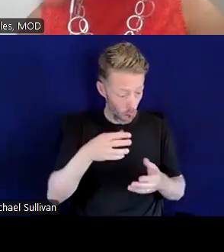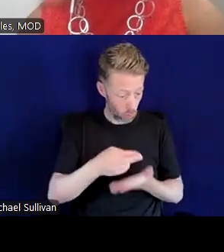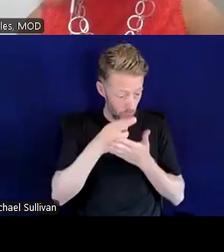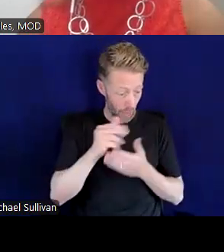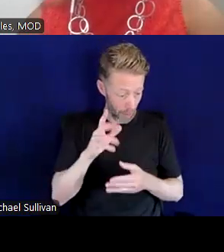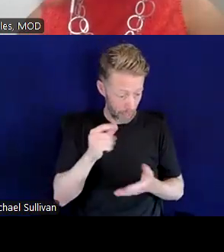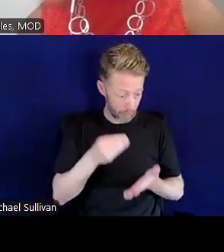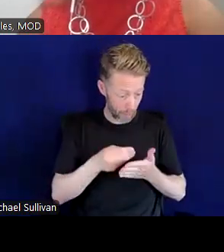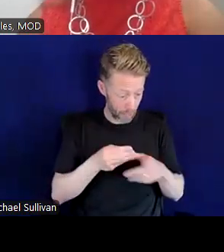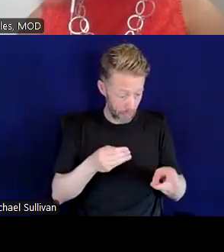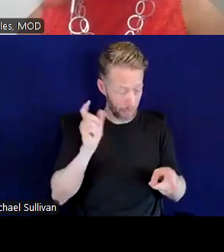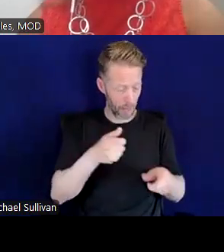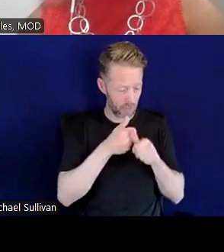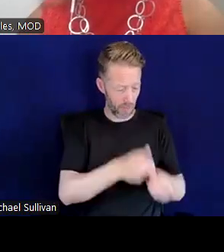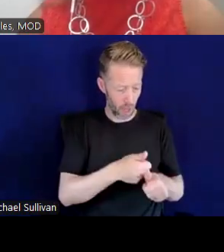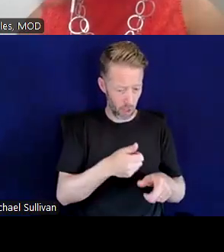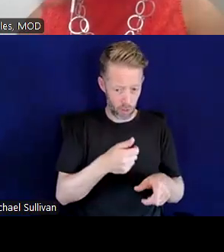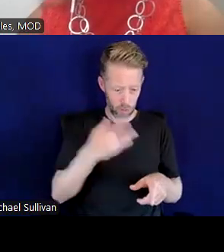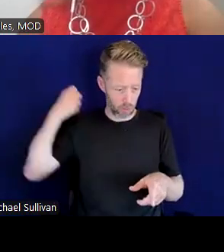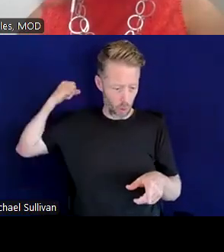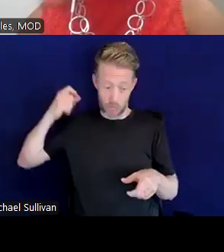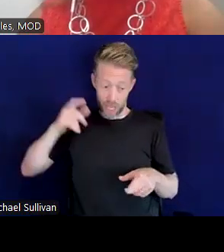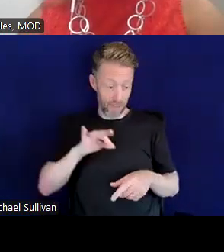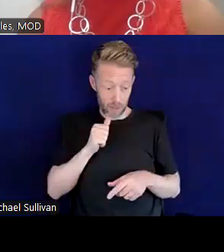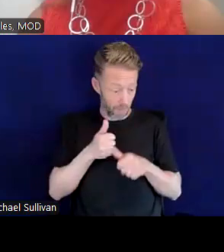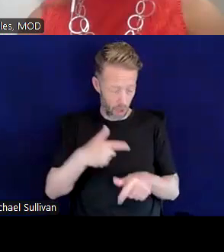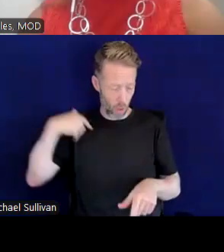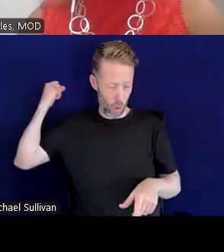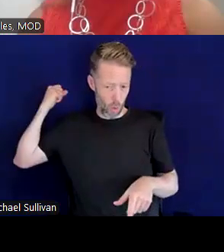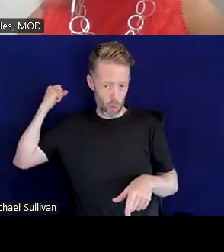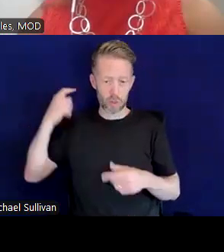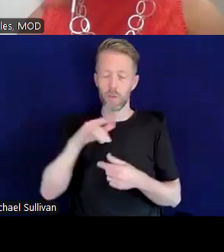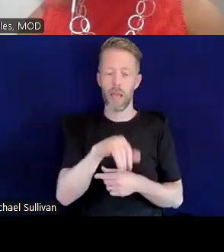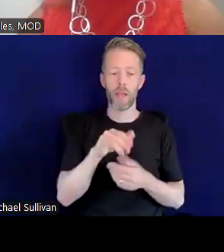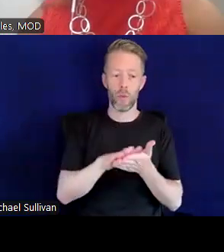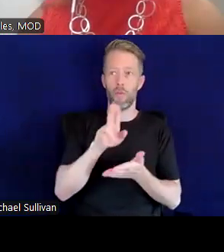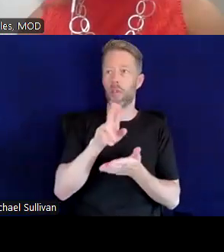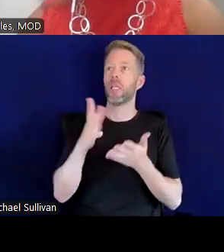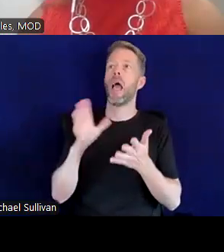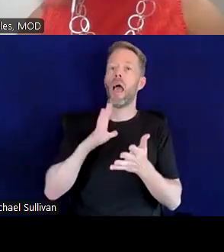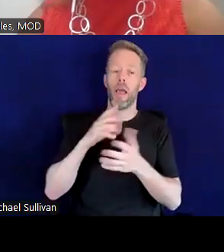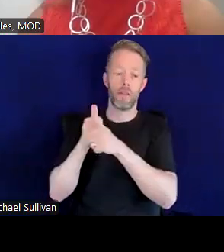mentioned some access laws and accessibility going back to the '60s. Somebody else mentioned